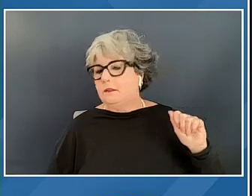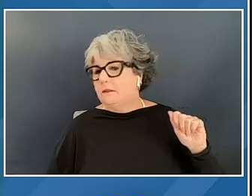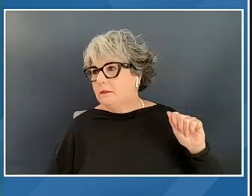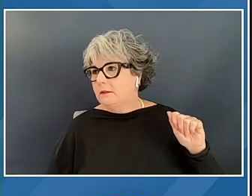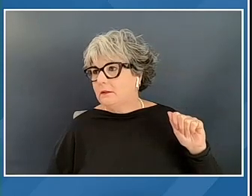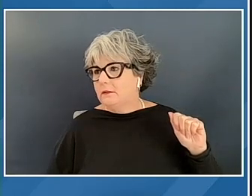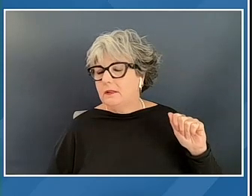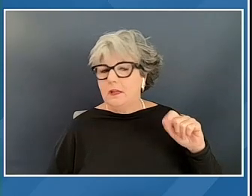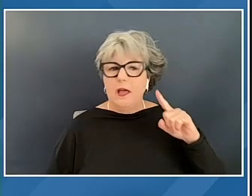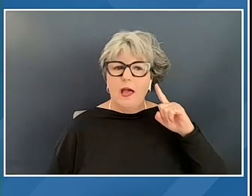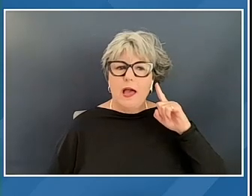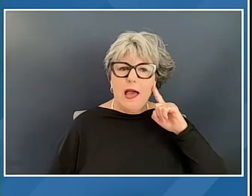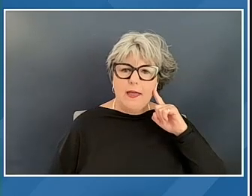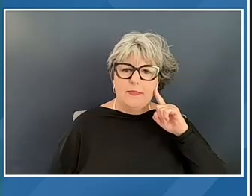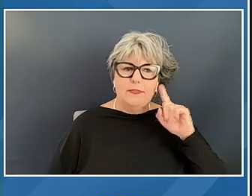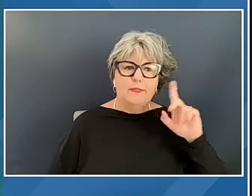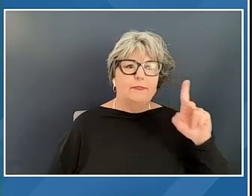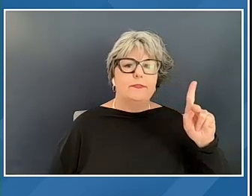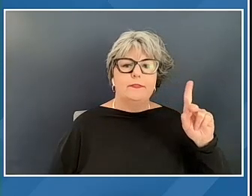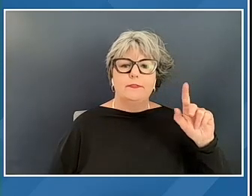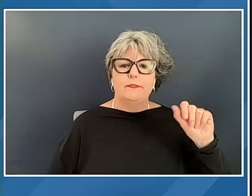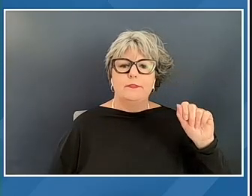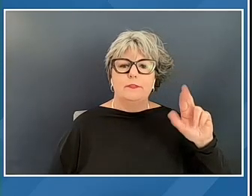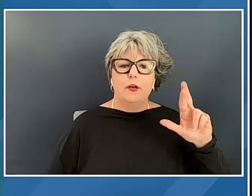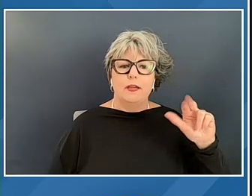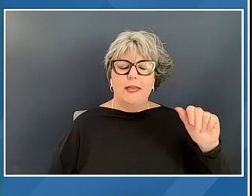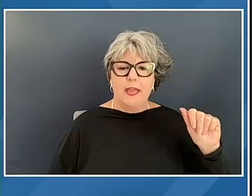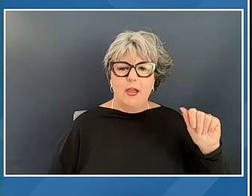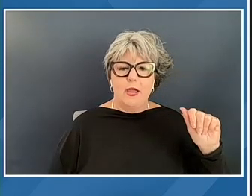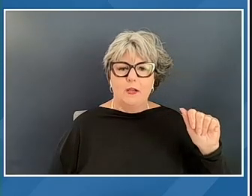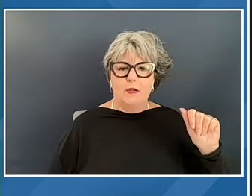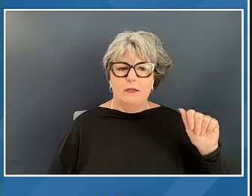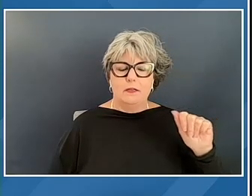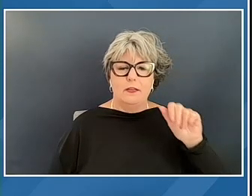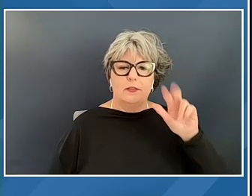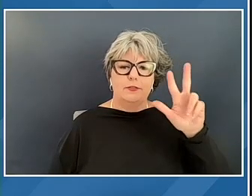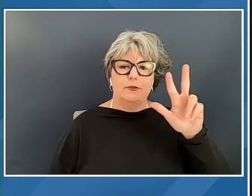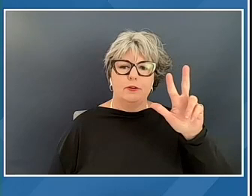a really good one. And I know as we're turning to questions three, four and five tomorrow, perhaps someone from the